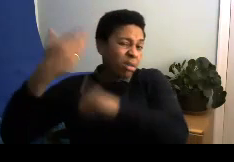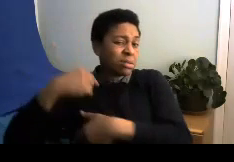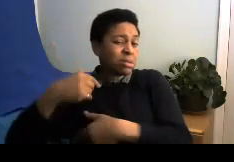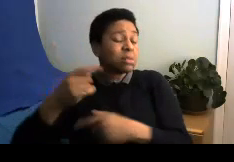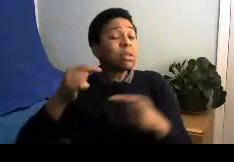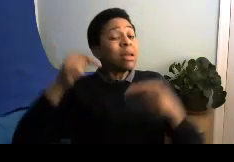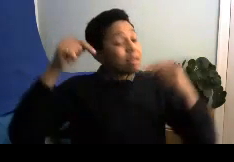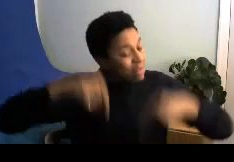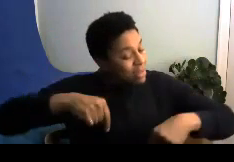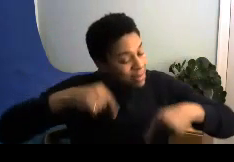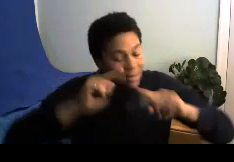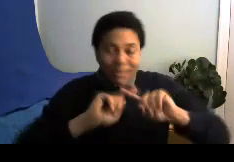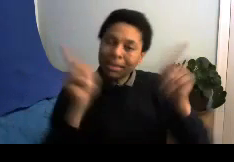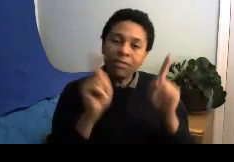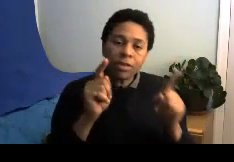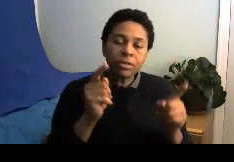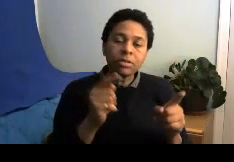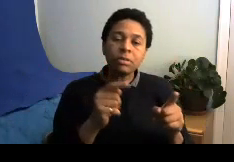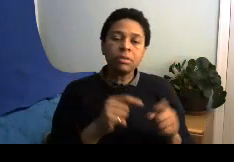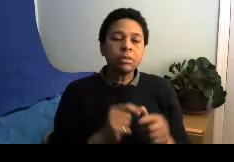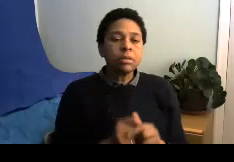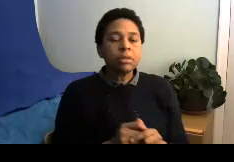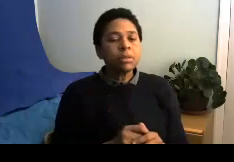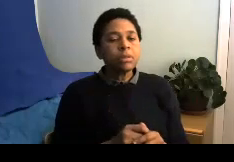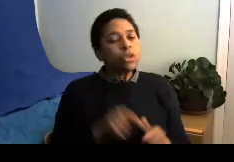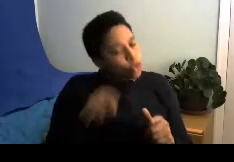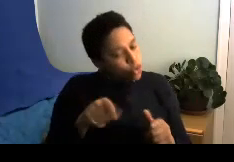here to sort of, you know, have a great education and to be